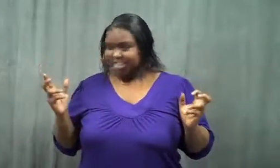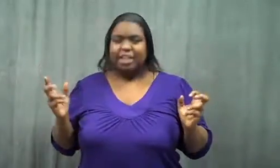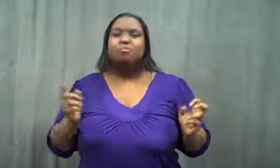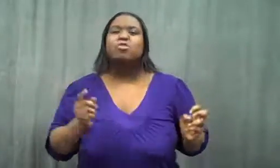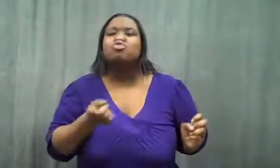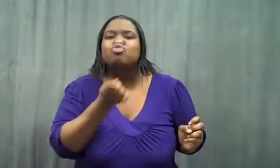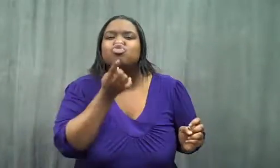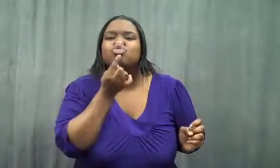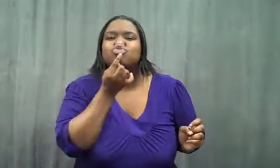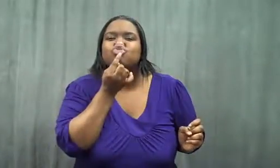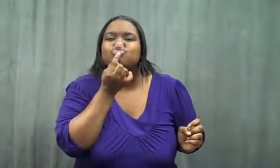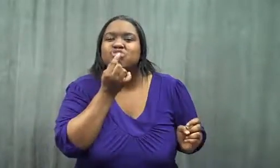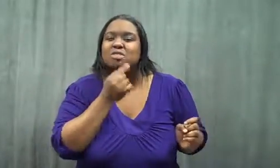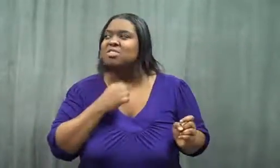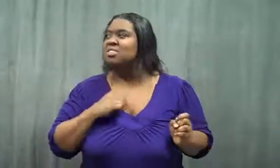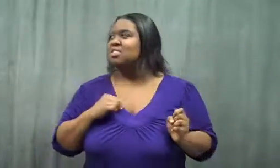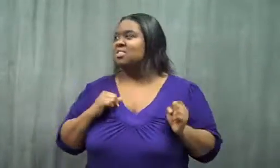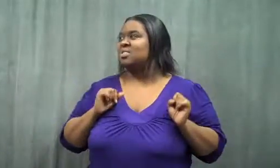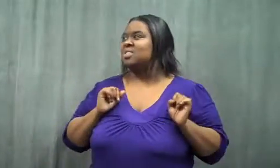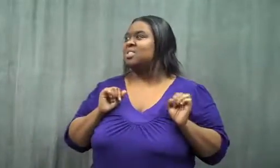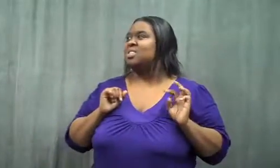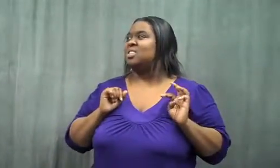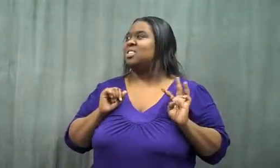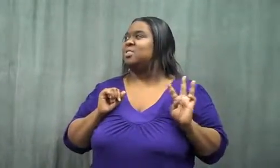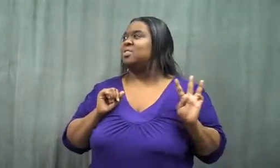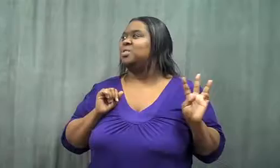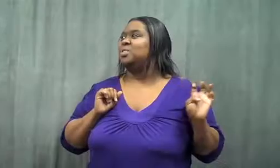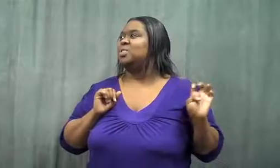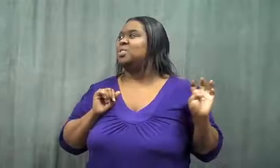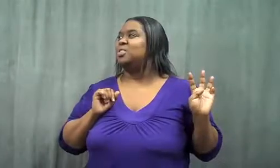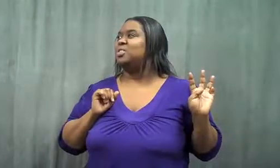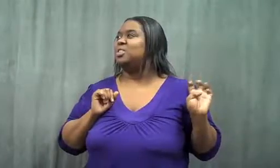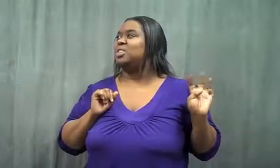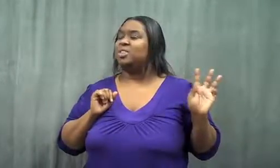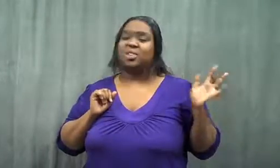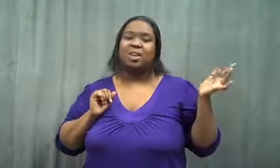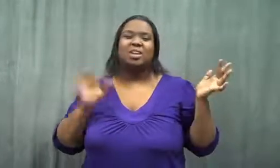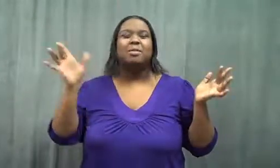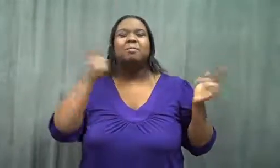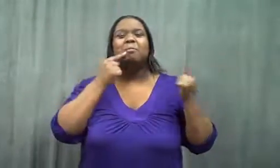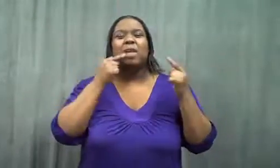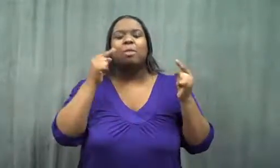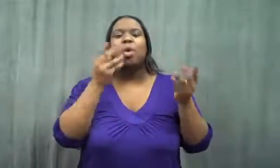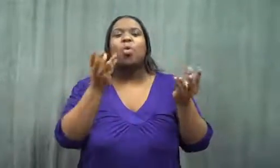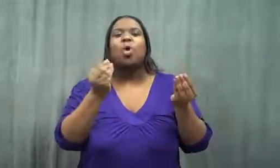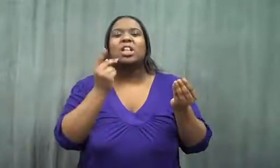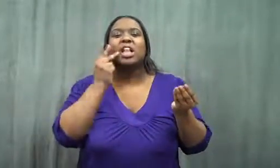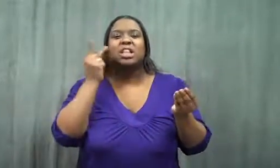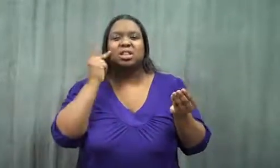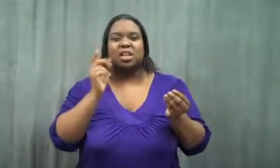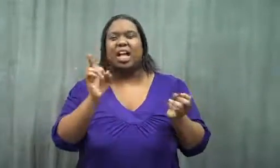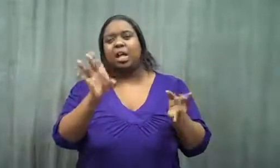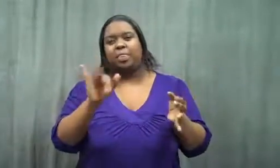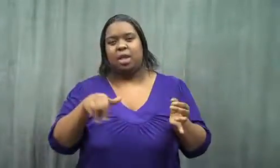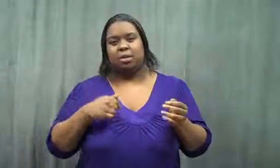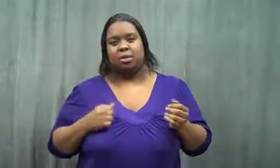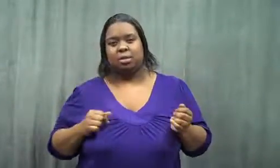She said, "Give me a kiss!" I thought, "Ew ew ew!" She gave wet kisses, and I hated that.